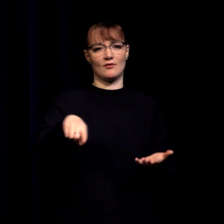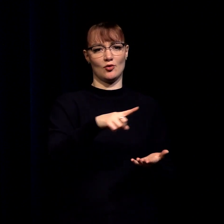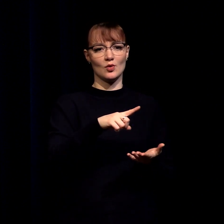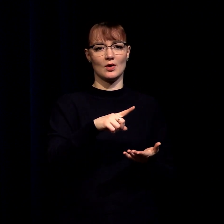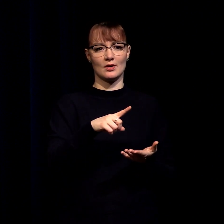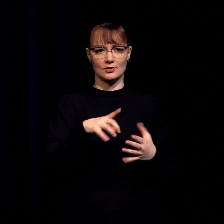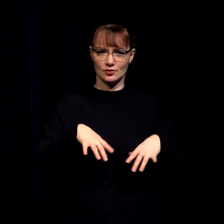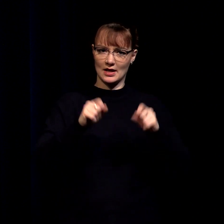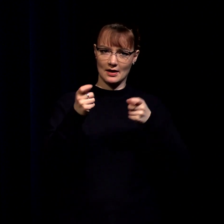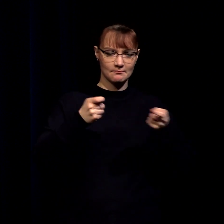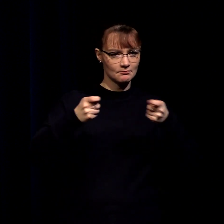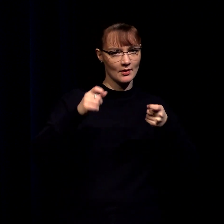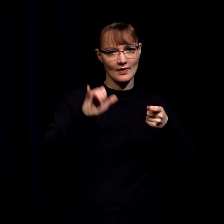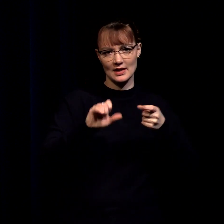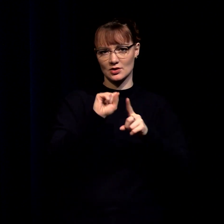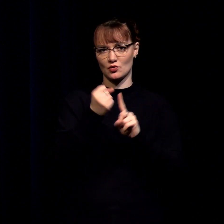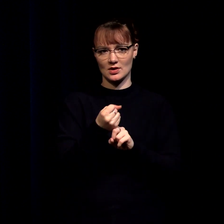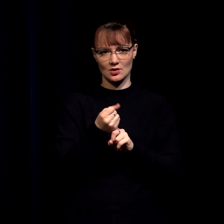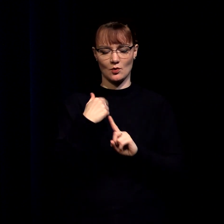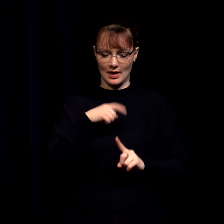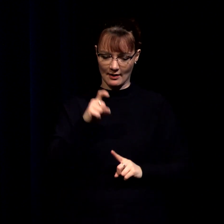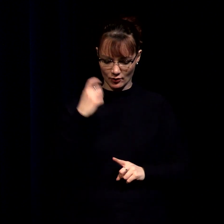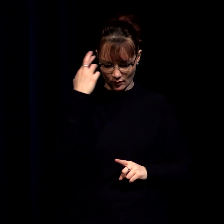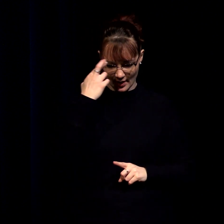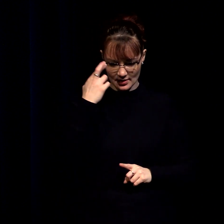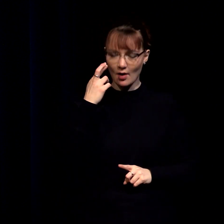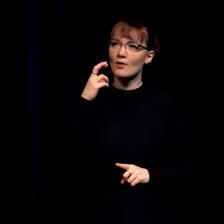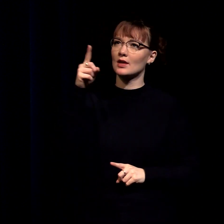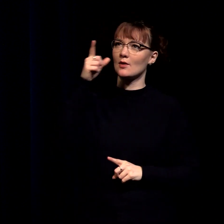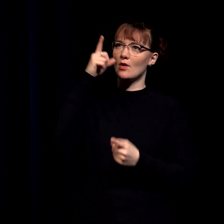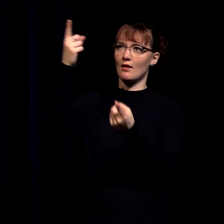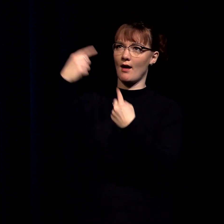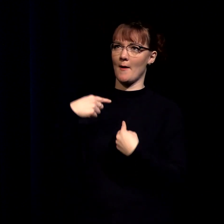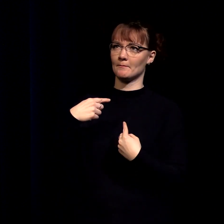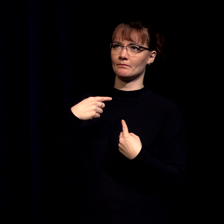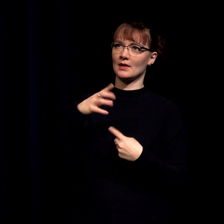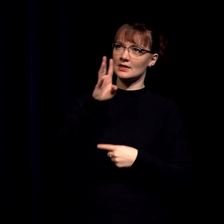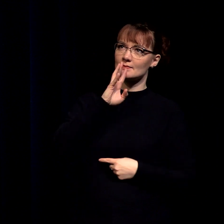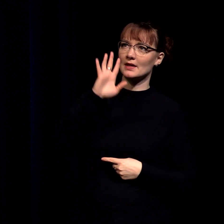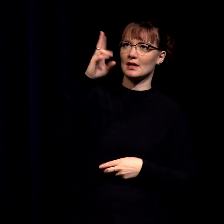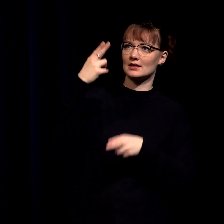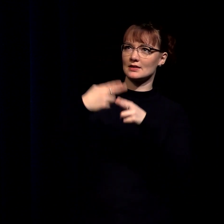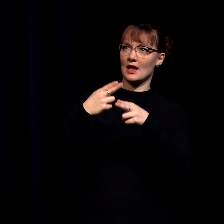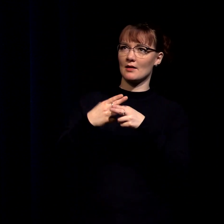ready, we need to realize they'll come we need to speak his name, we need to keep our confessions current, we need to